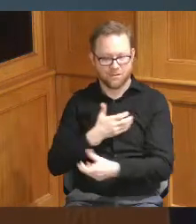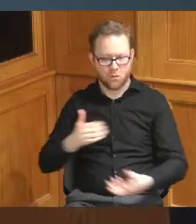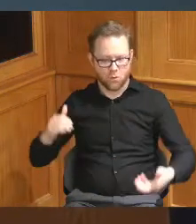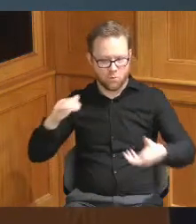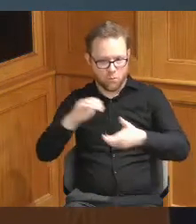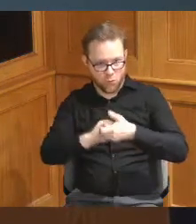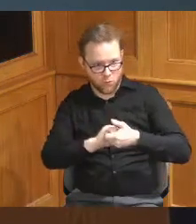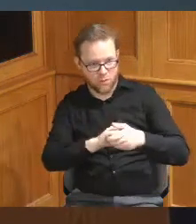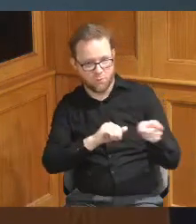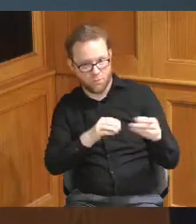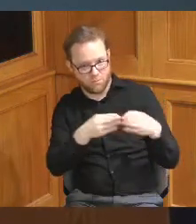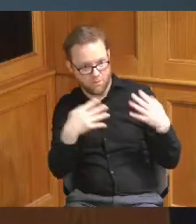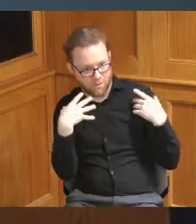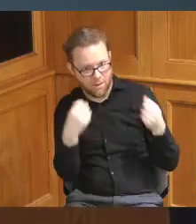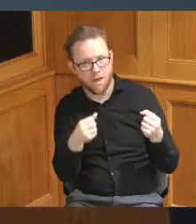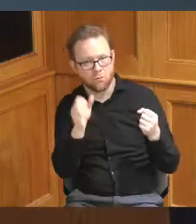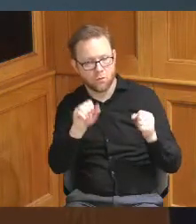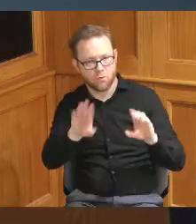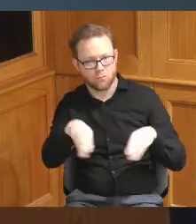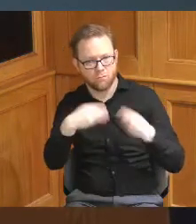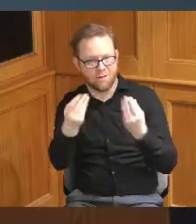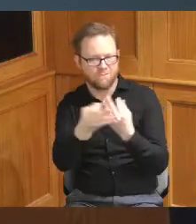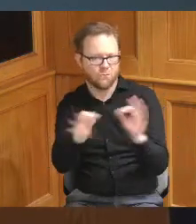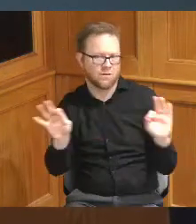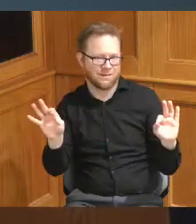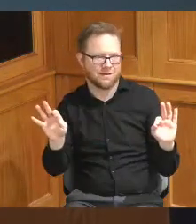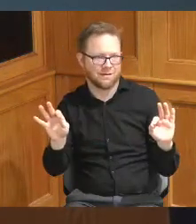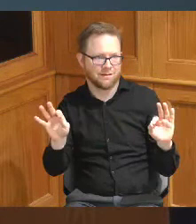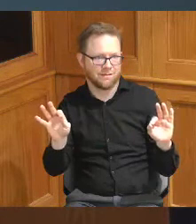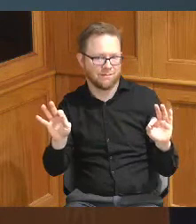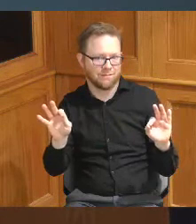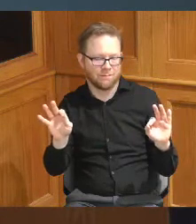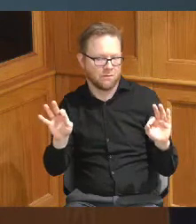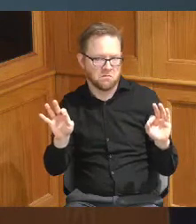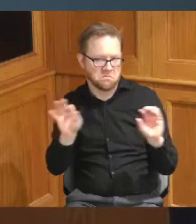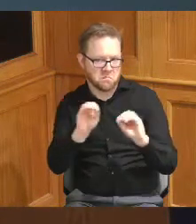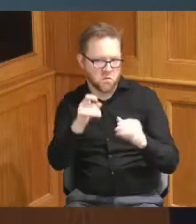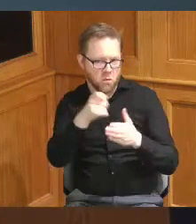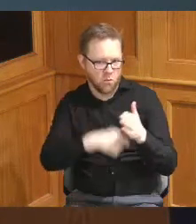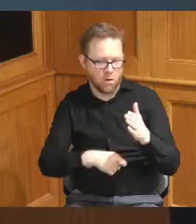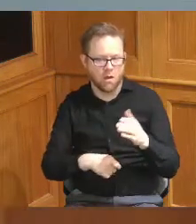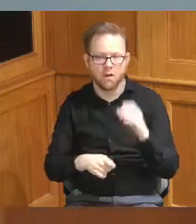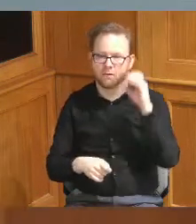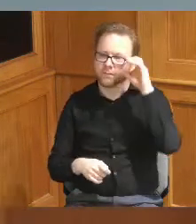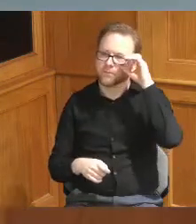you and others to be able to provide it where we took cost off the table I think truly Covid